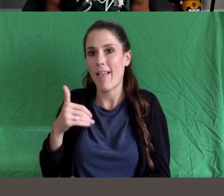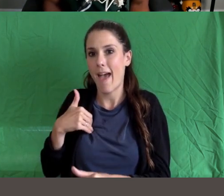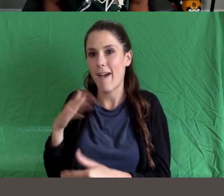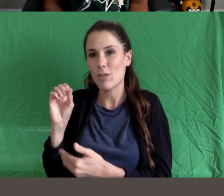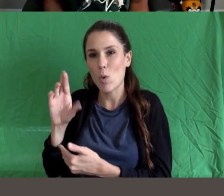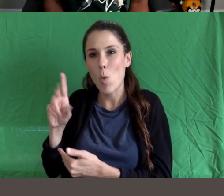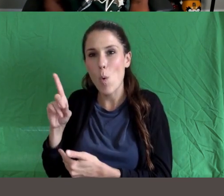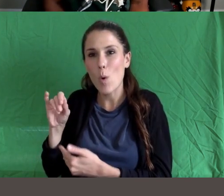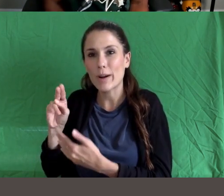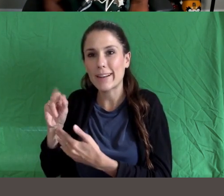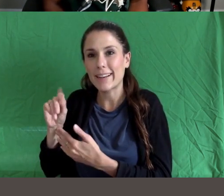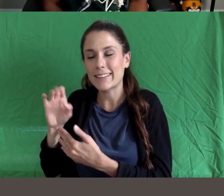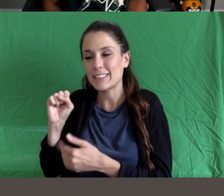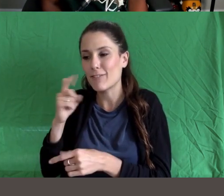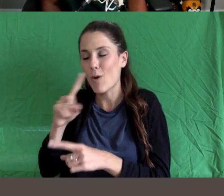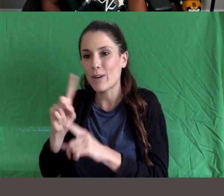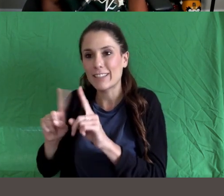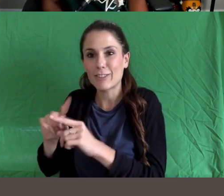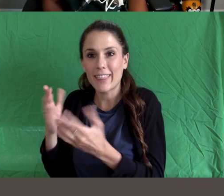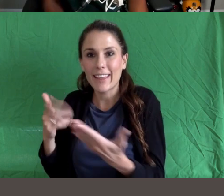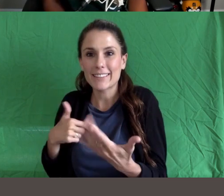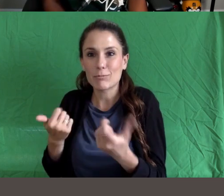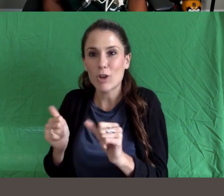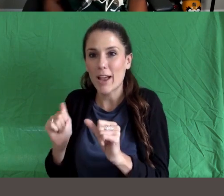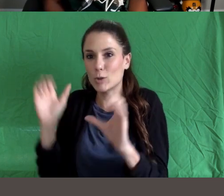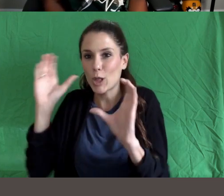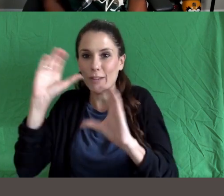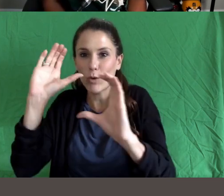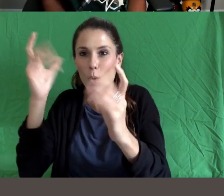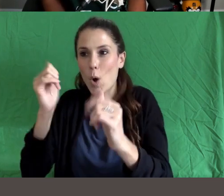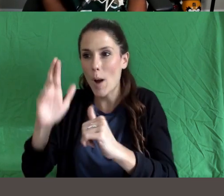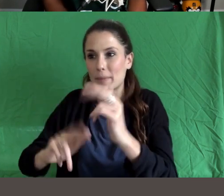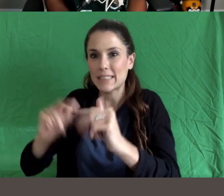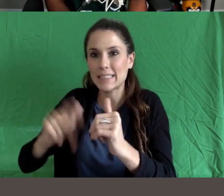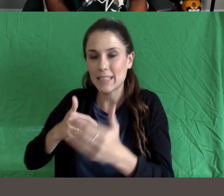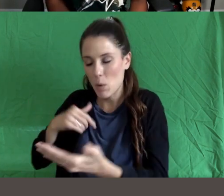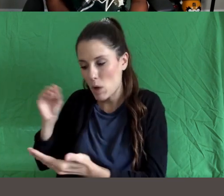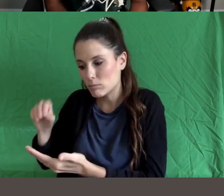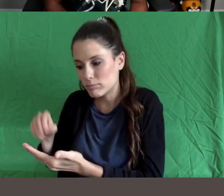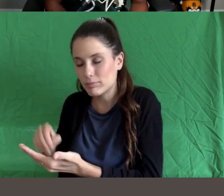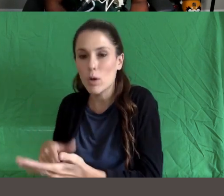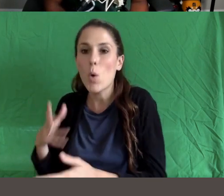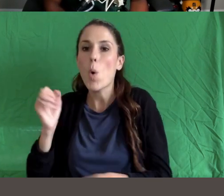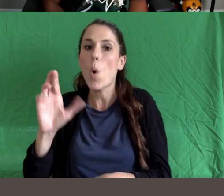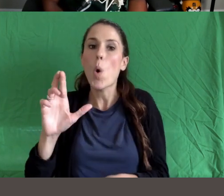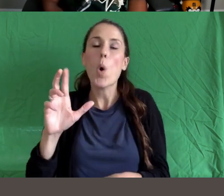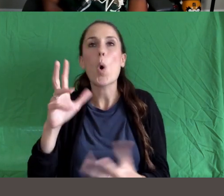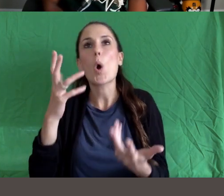that I'm looking for and that I'm often trying to build. I'll have inspiration images saved in a